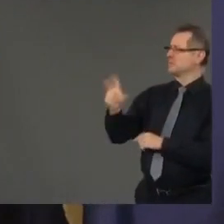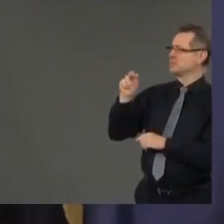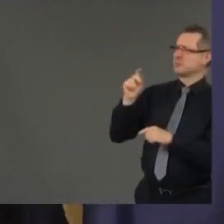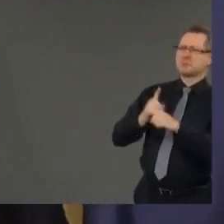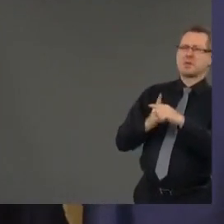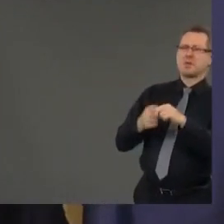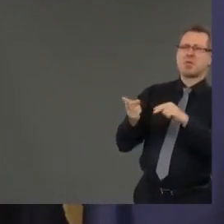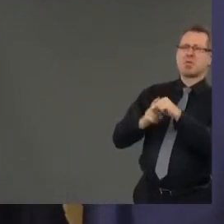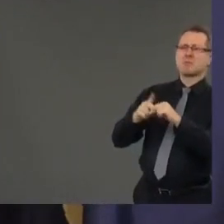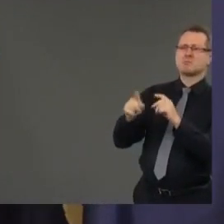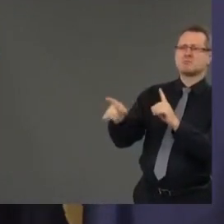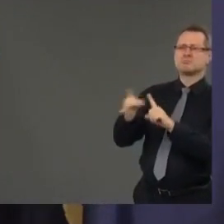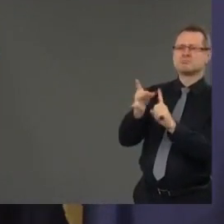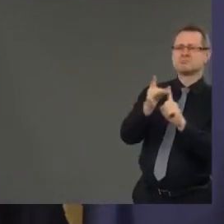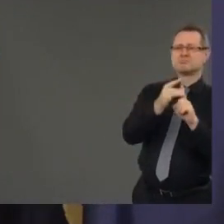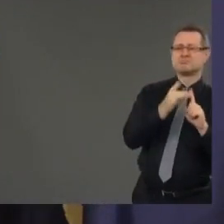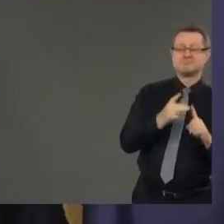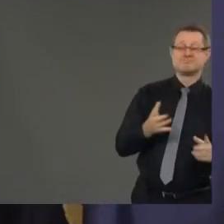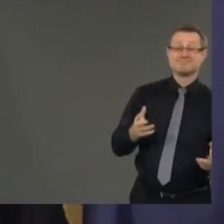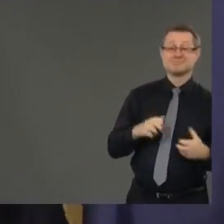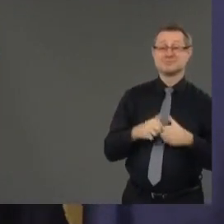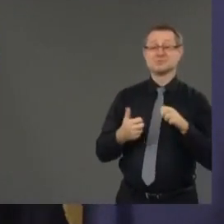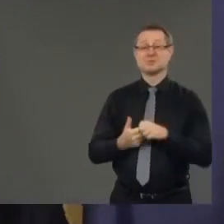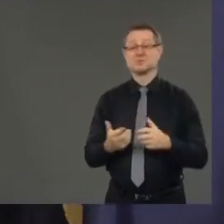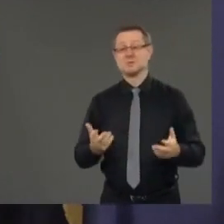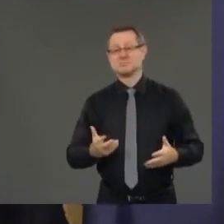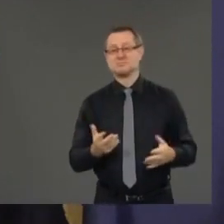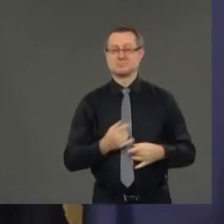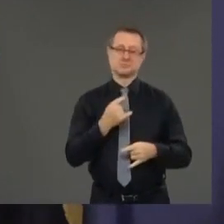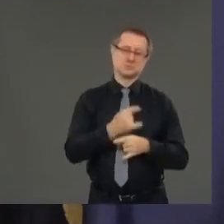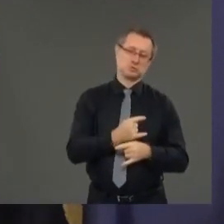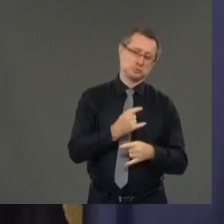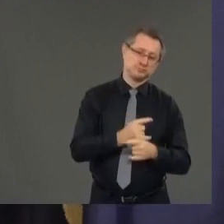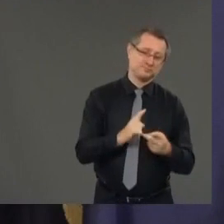JULY 4th PARTY IN ALBANY, 30